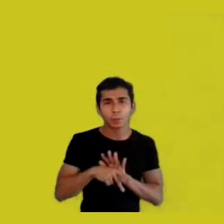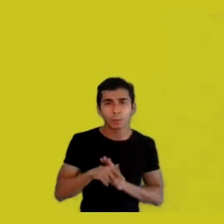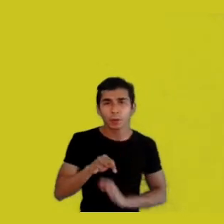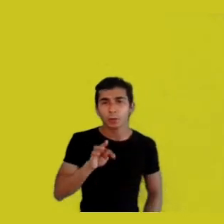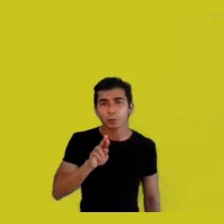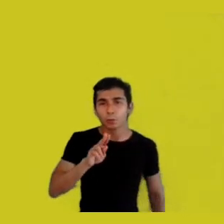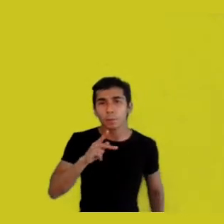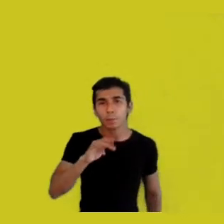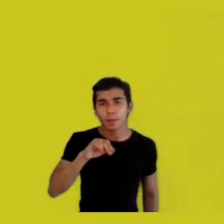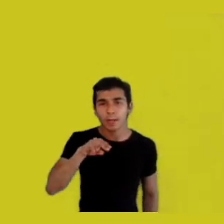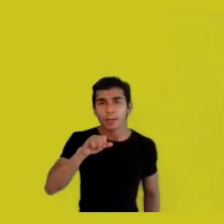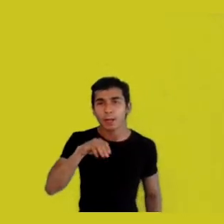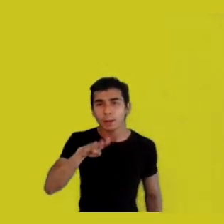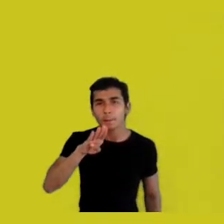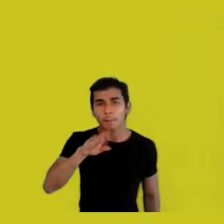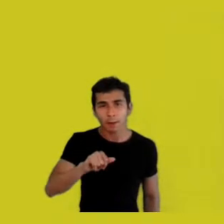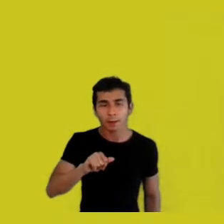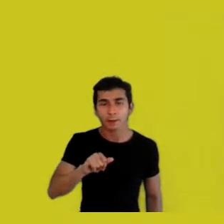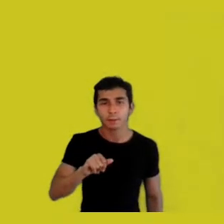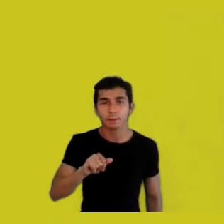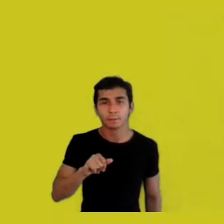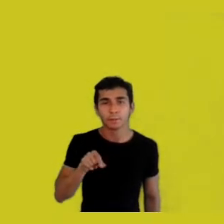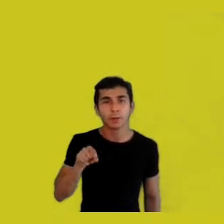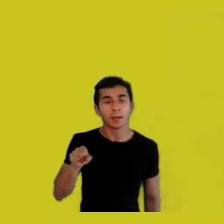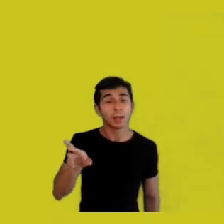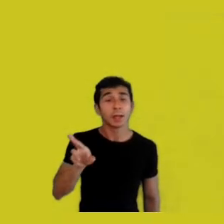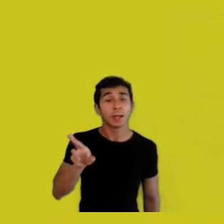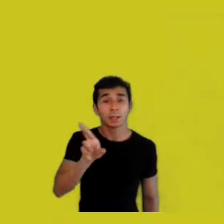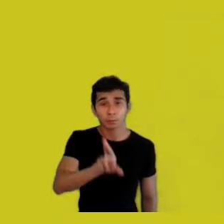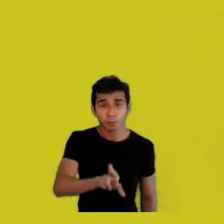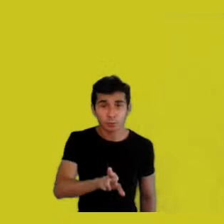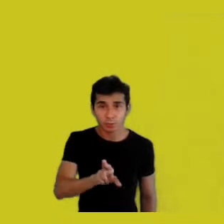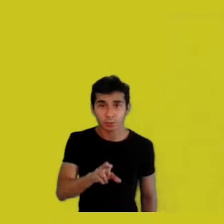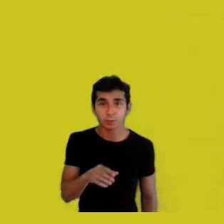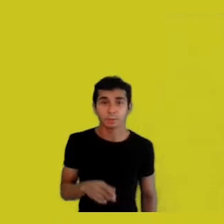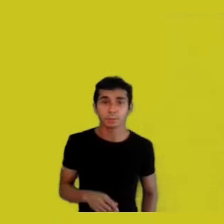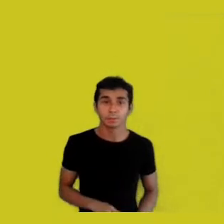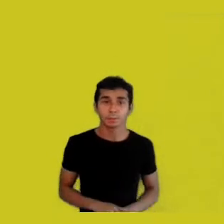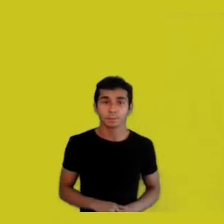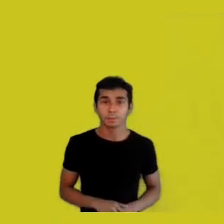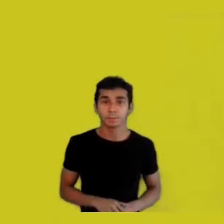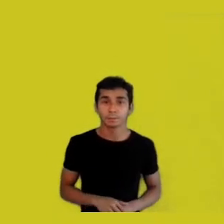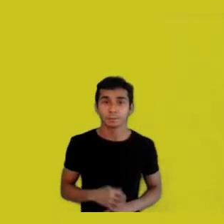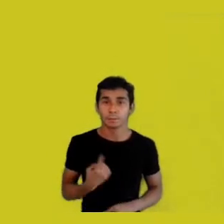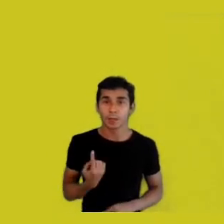Is it possible for us to think about problems in Tupinambá terms?